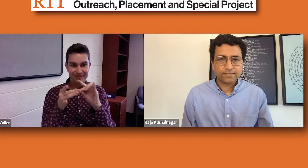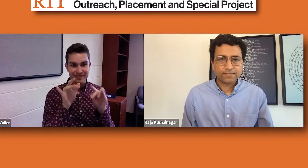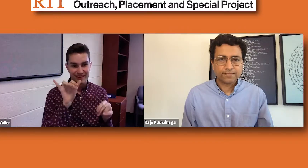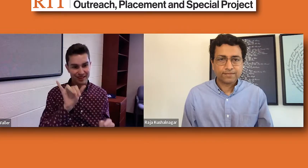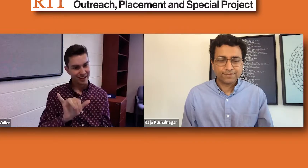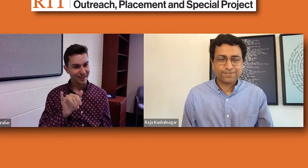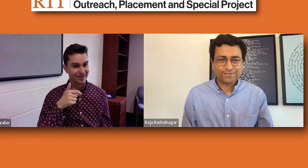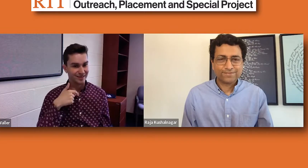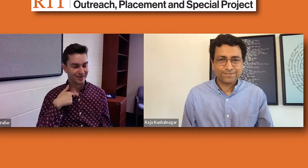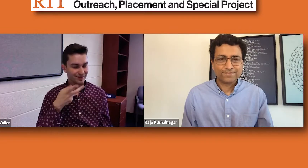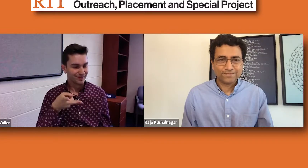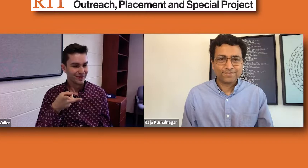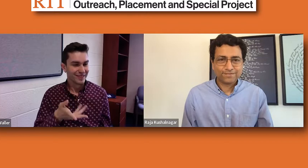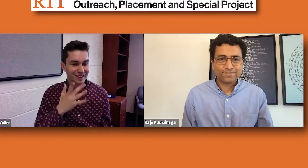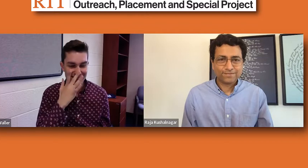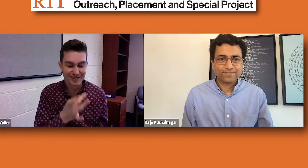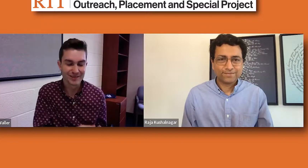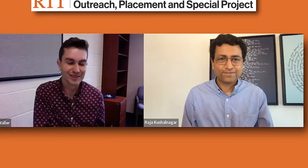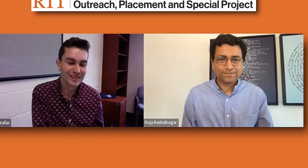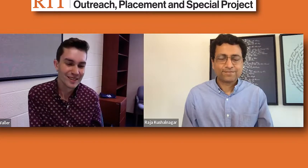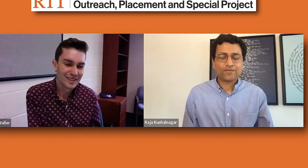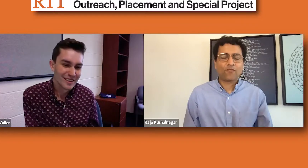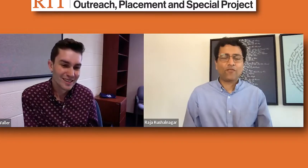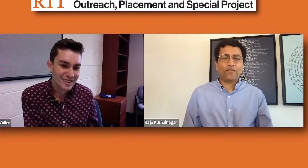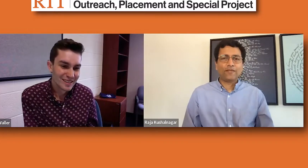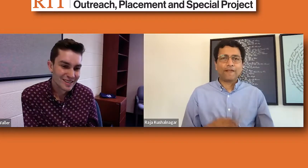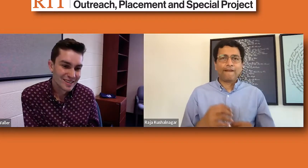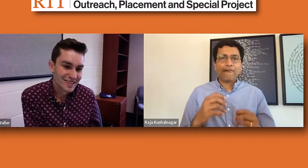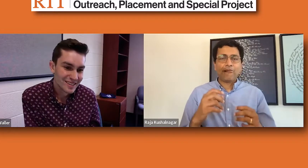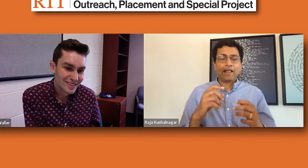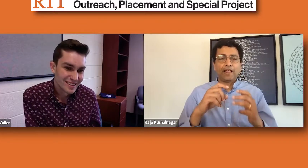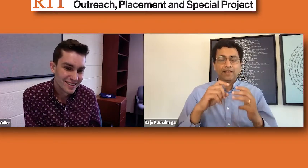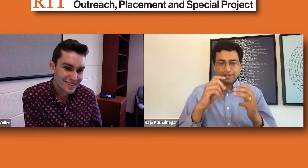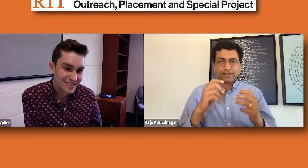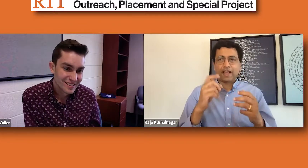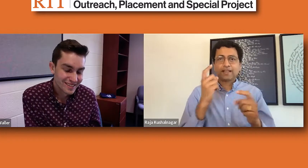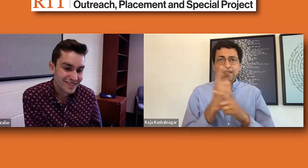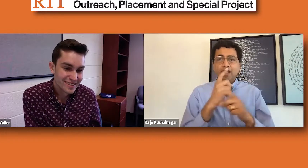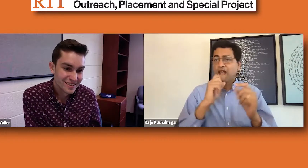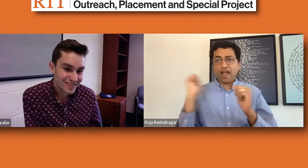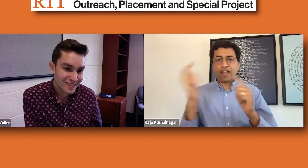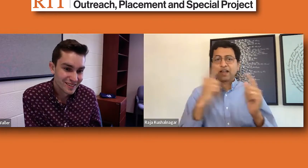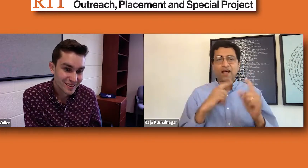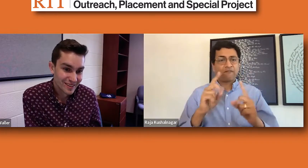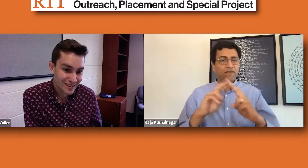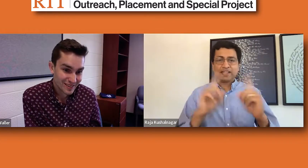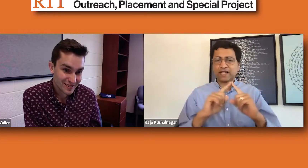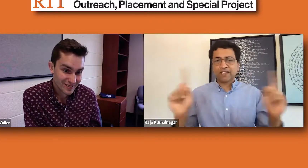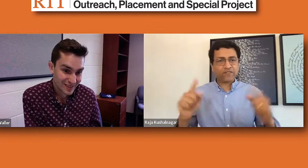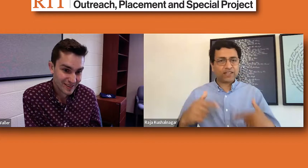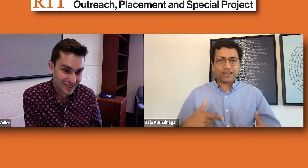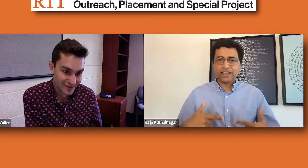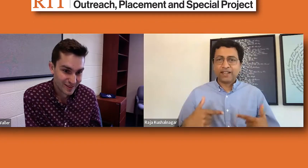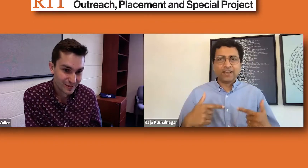and collaboration with people from different fields?